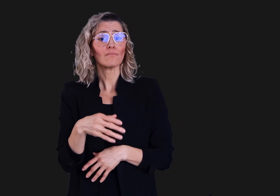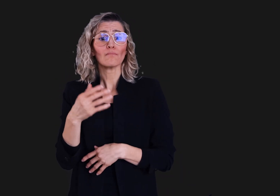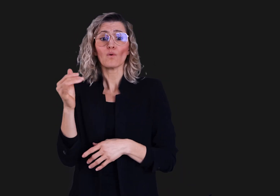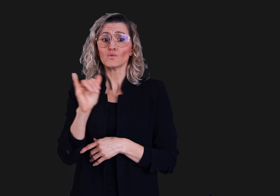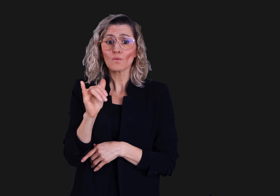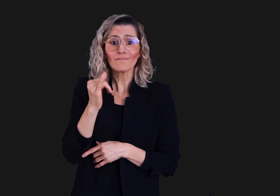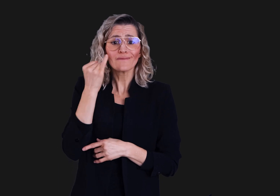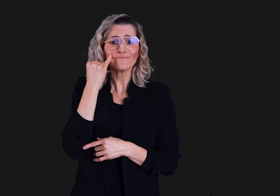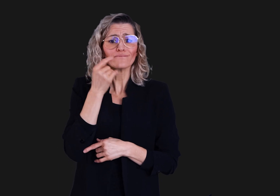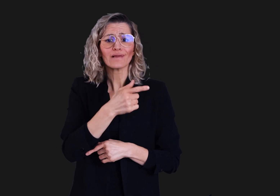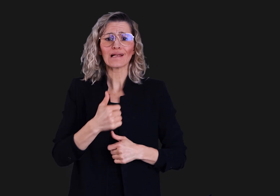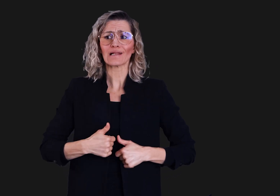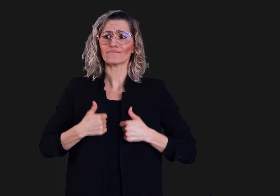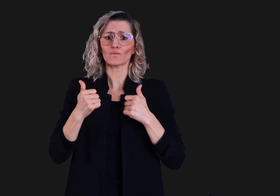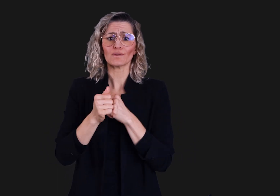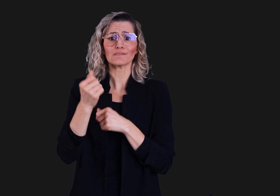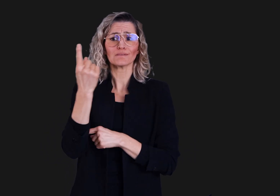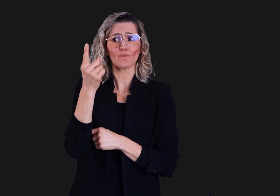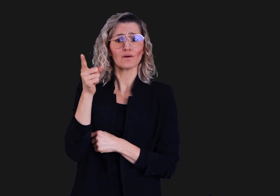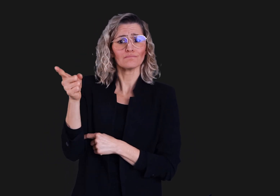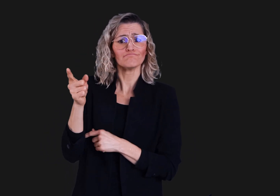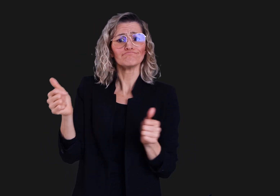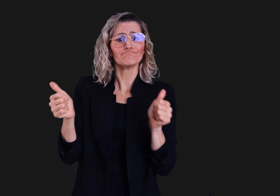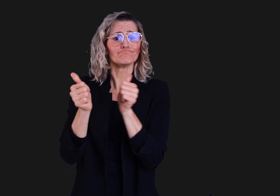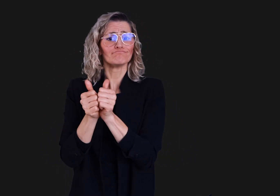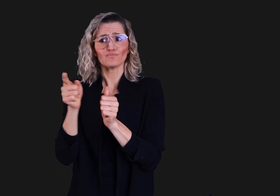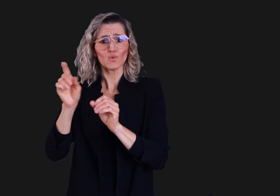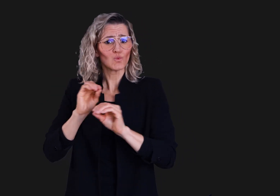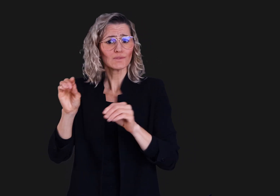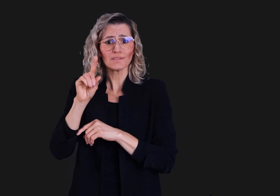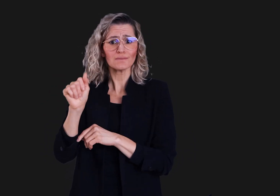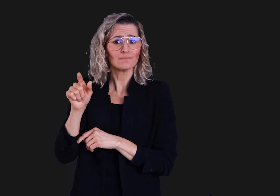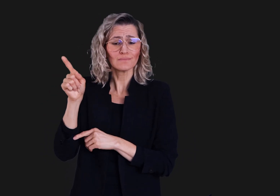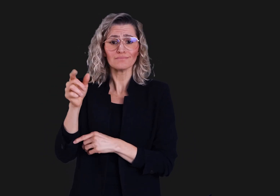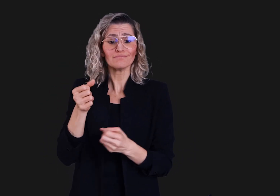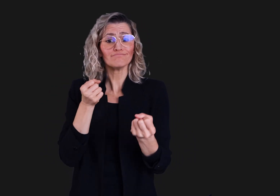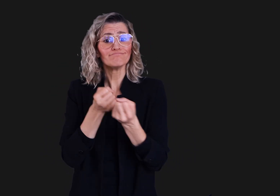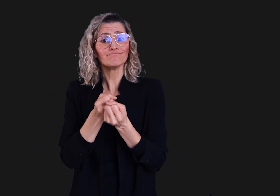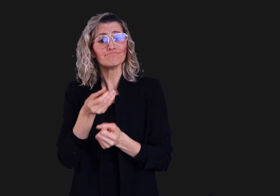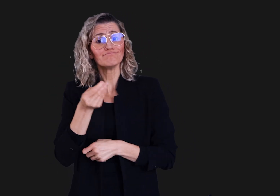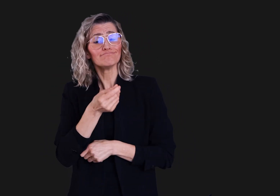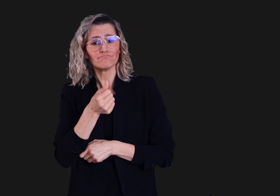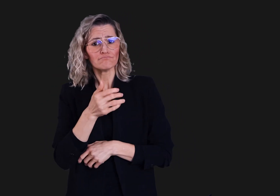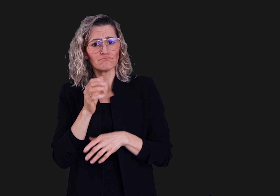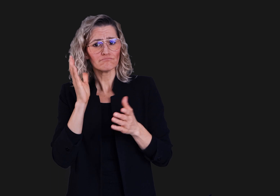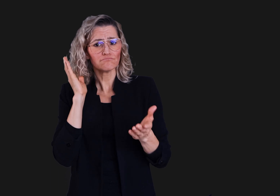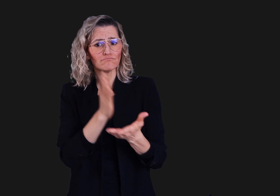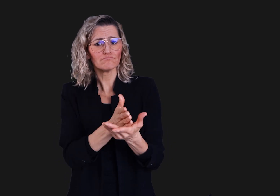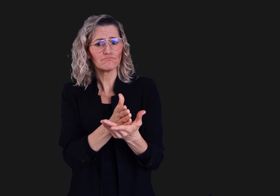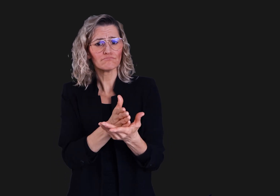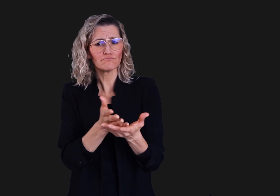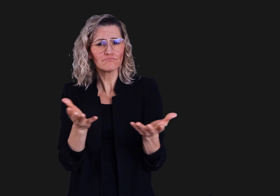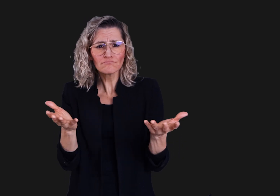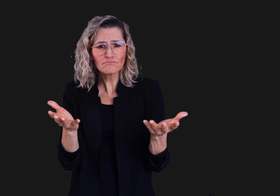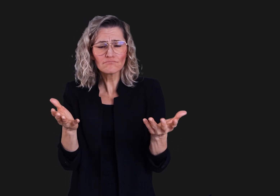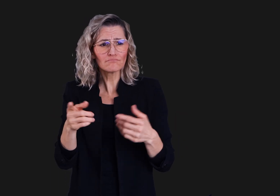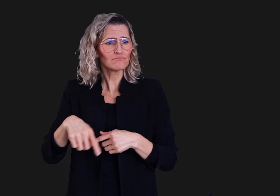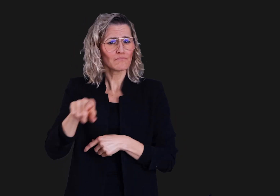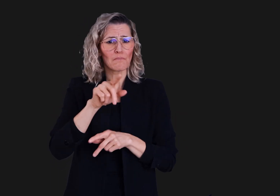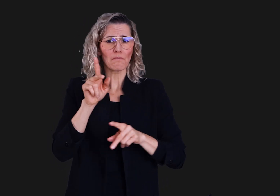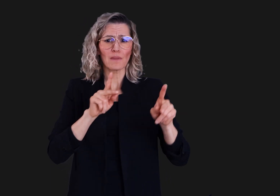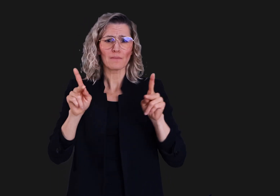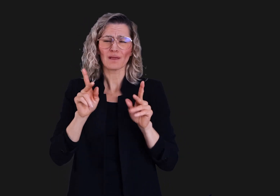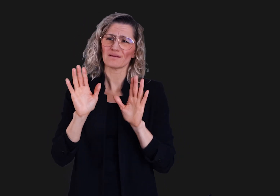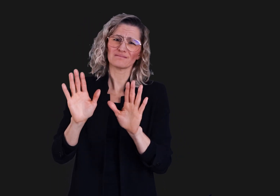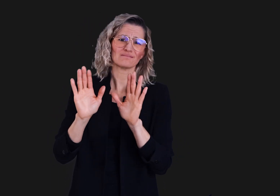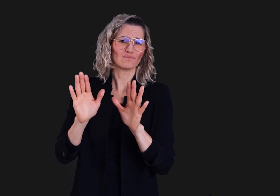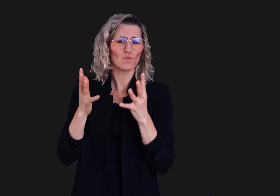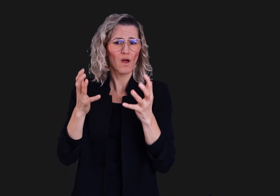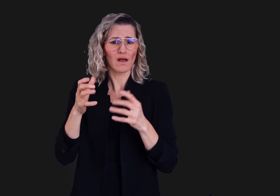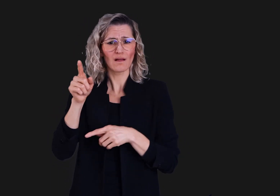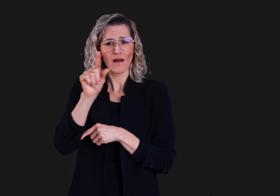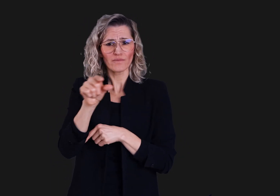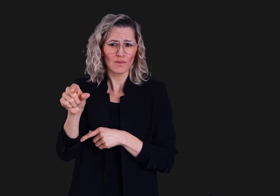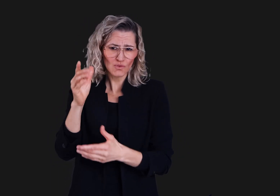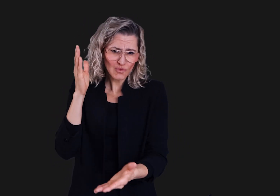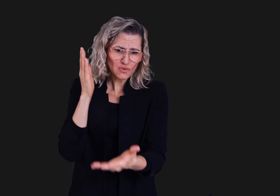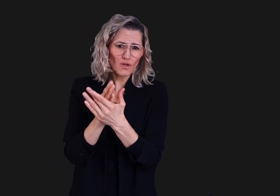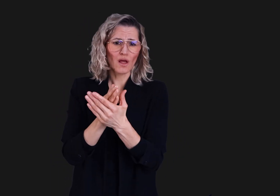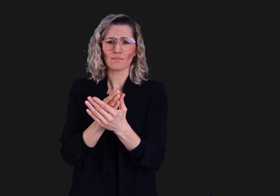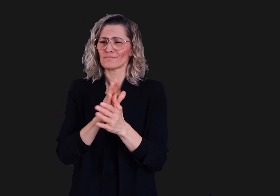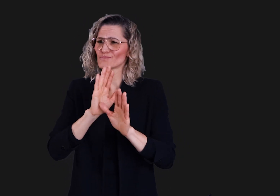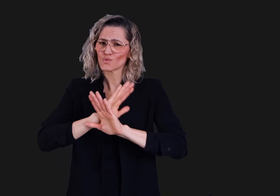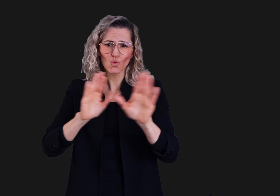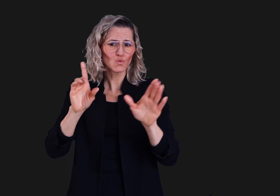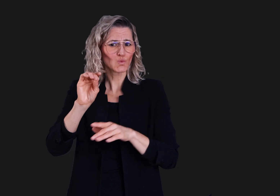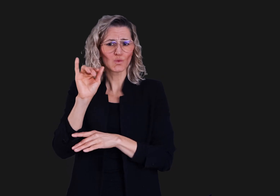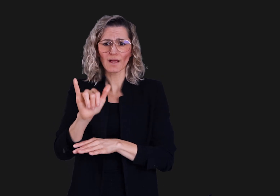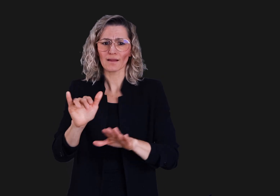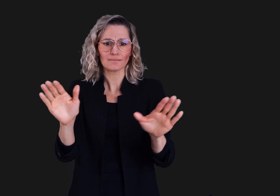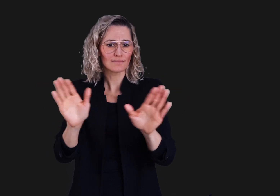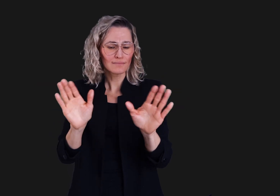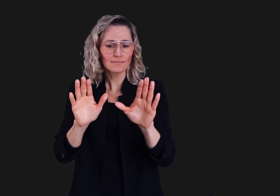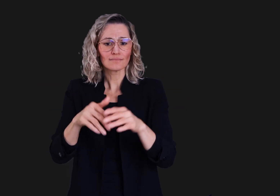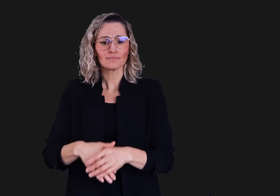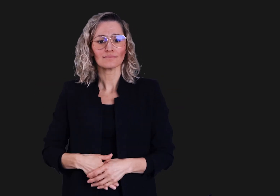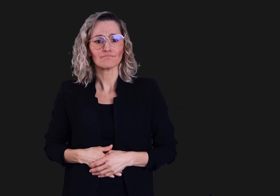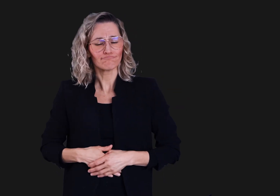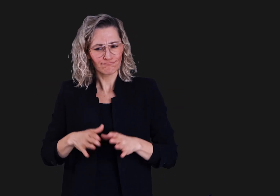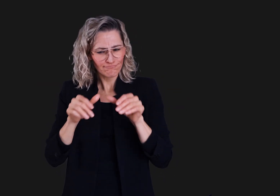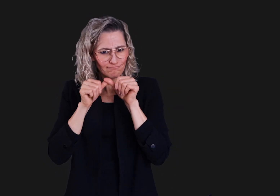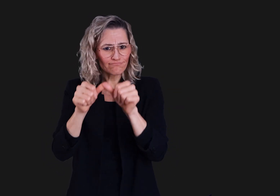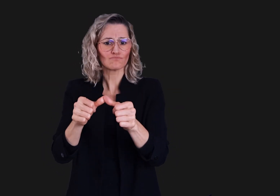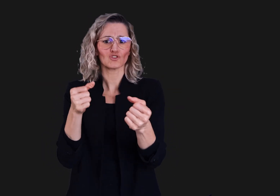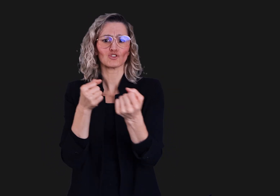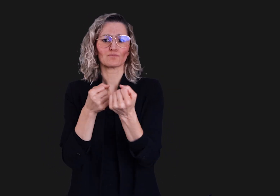They can also drop if they live with someone without a disability. People want governments to stop doing this.